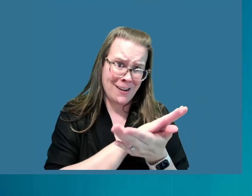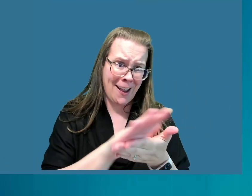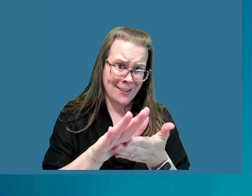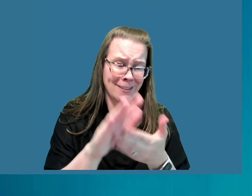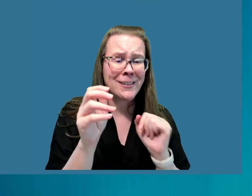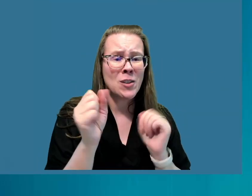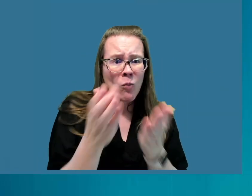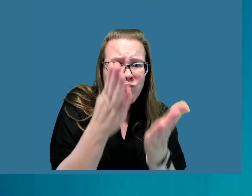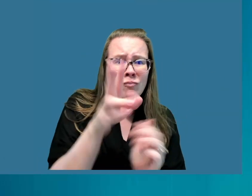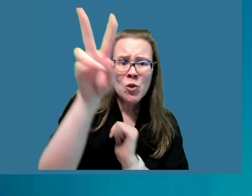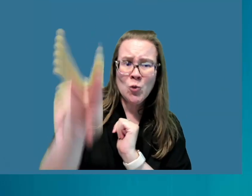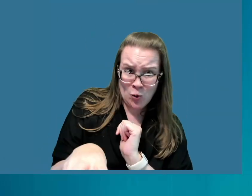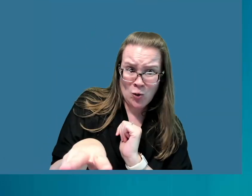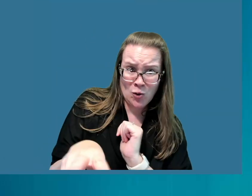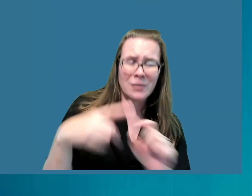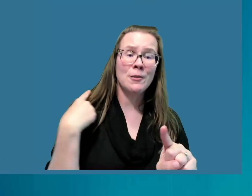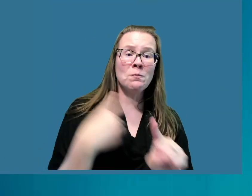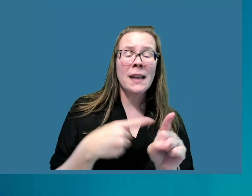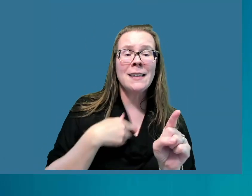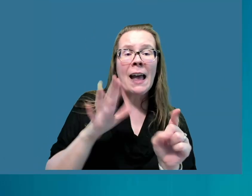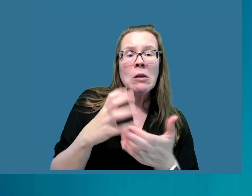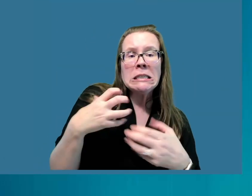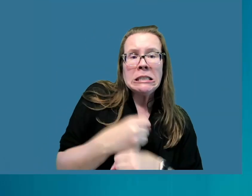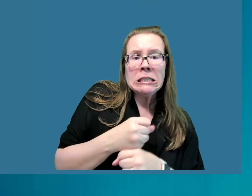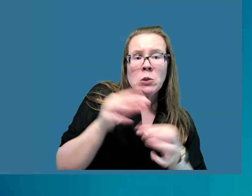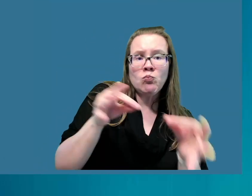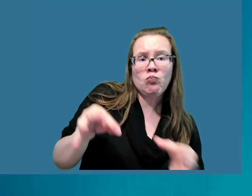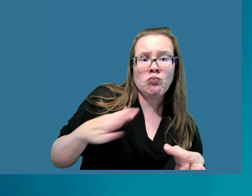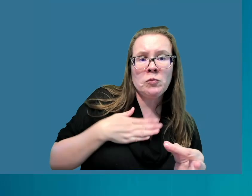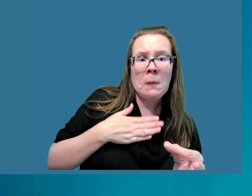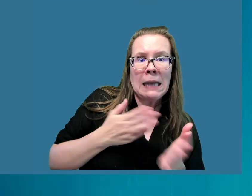has great directions with pictures of making (the process), so I suggest you go ahead and